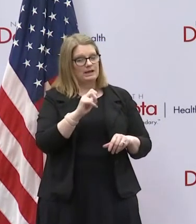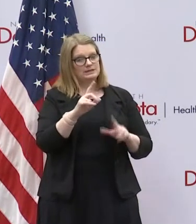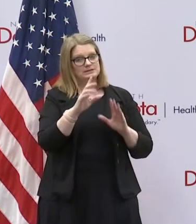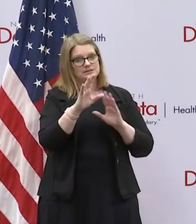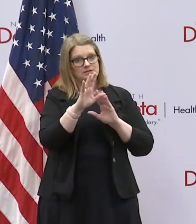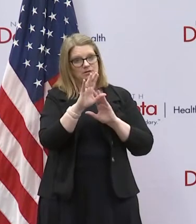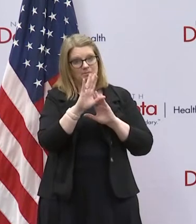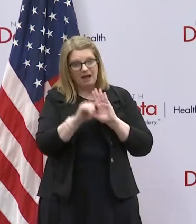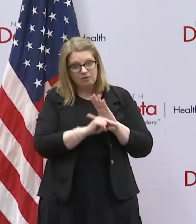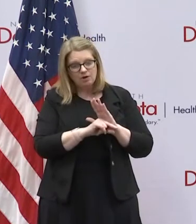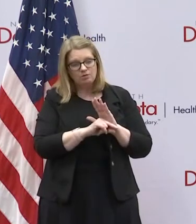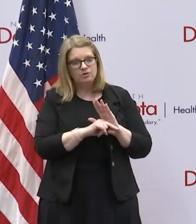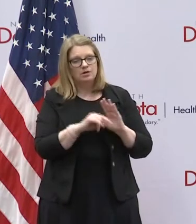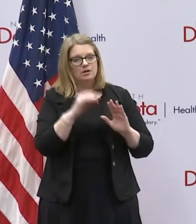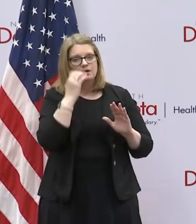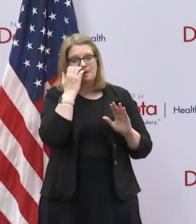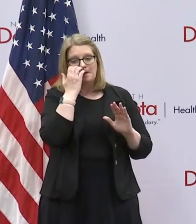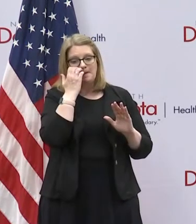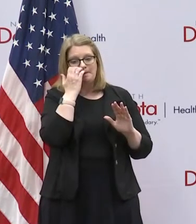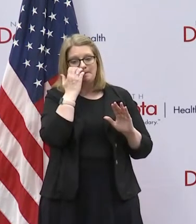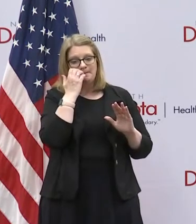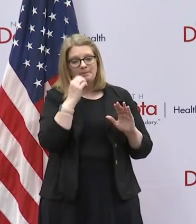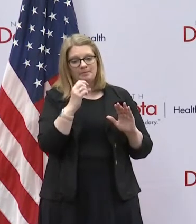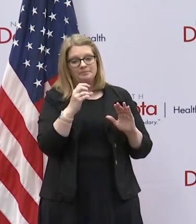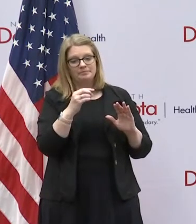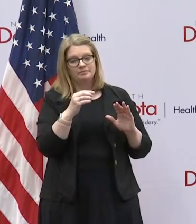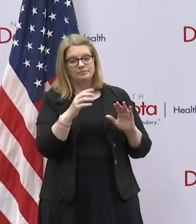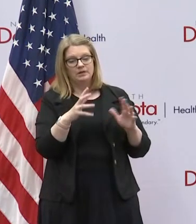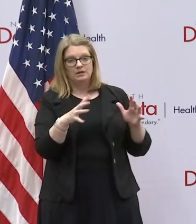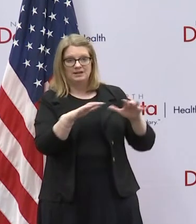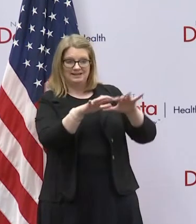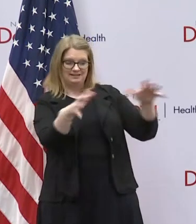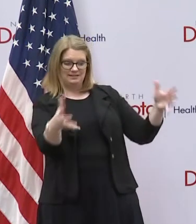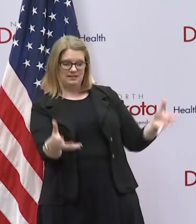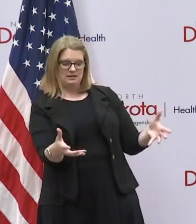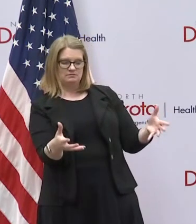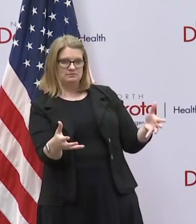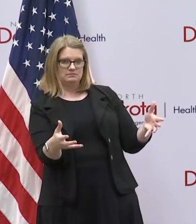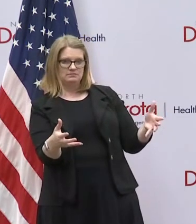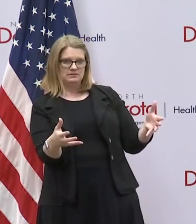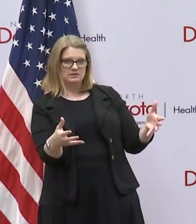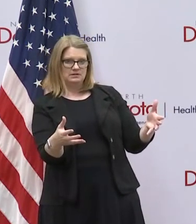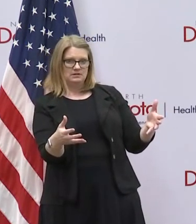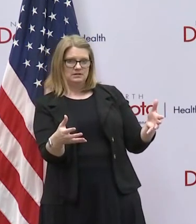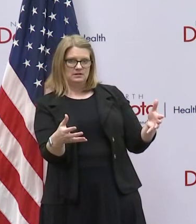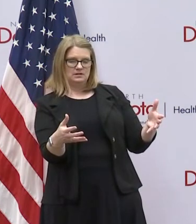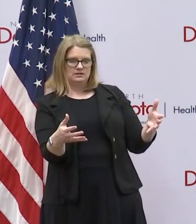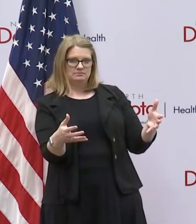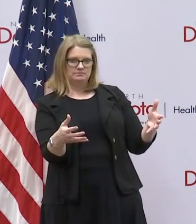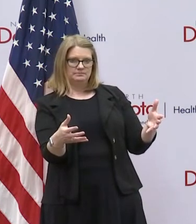BASED ON THE TESTS WHERE PEOPLE DID INDICATE VOLUNTARILY RACE OR ETHNICITY, THE DATA INDICATES